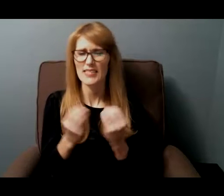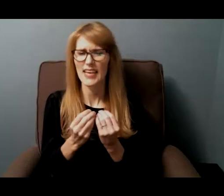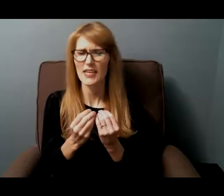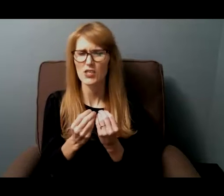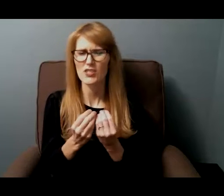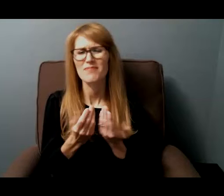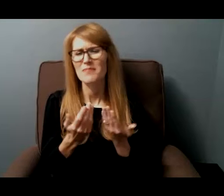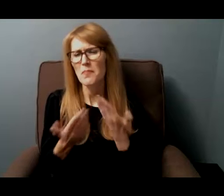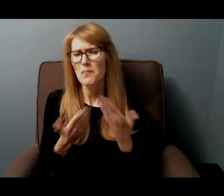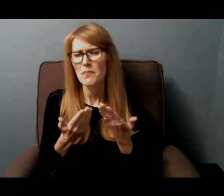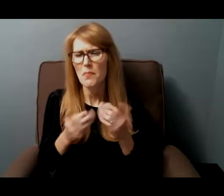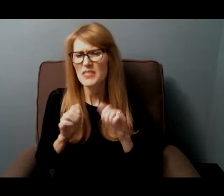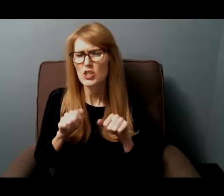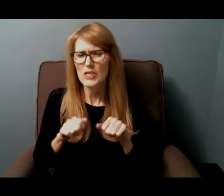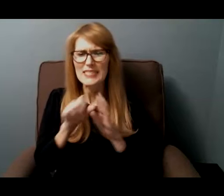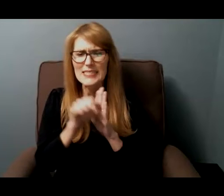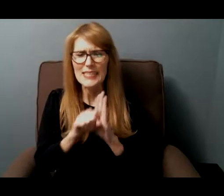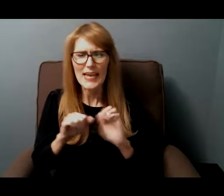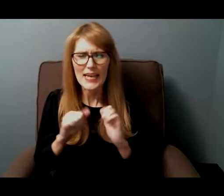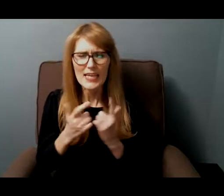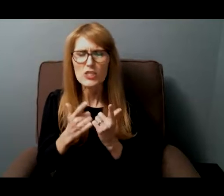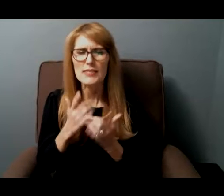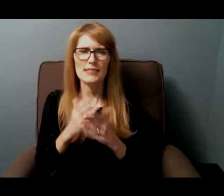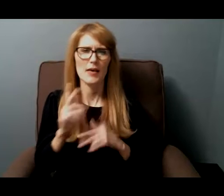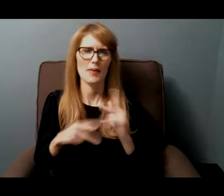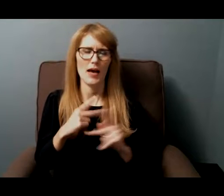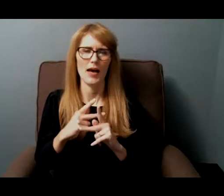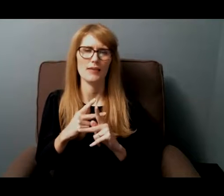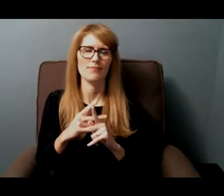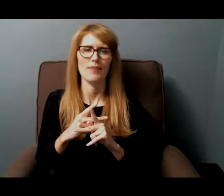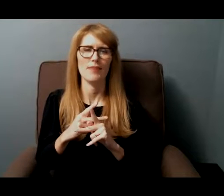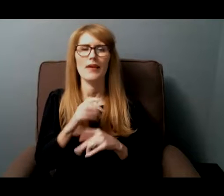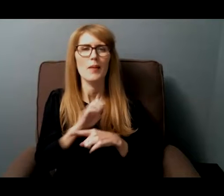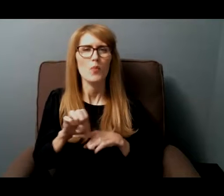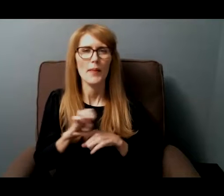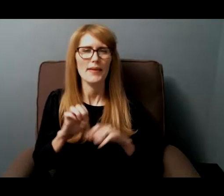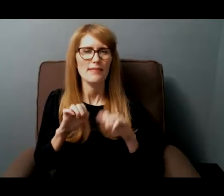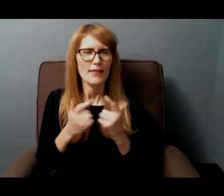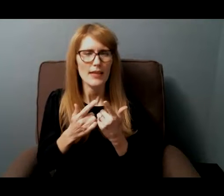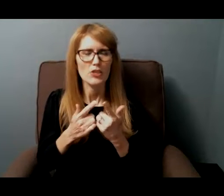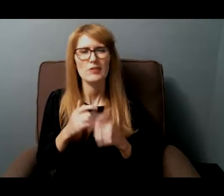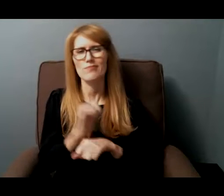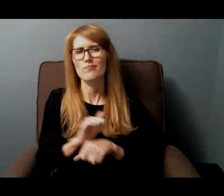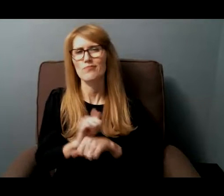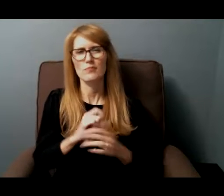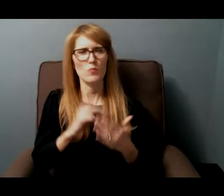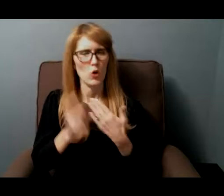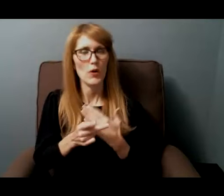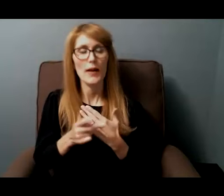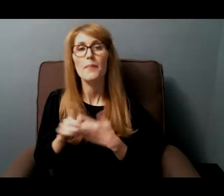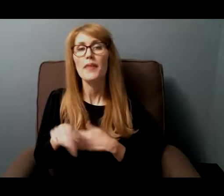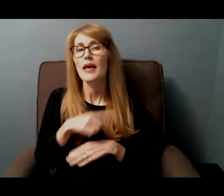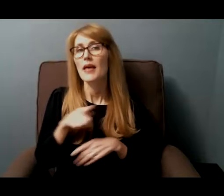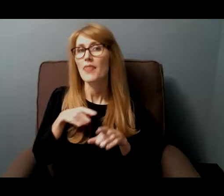agency, some kind of an employment agency or employment program, and specializes in